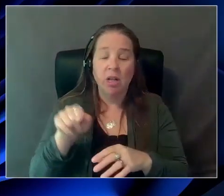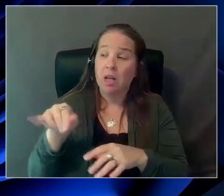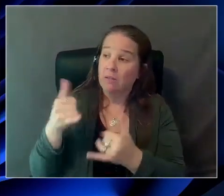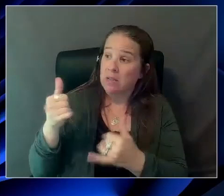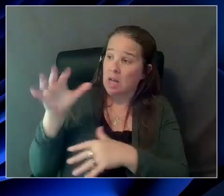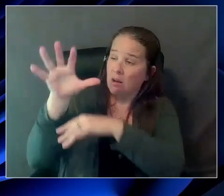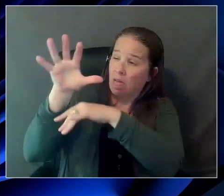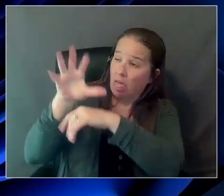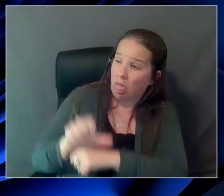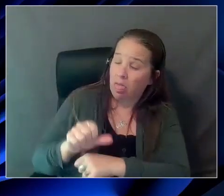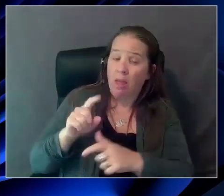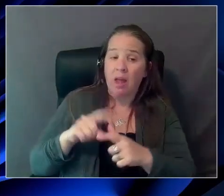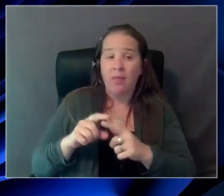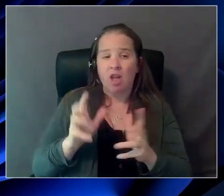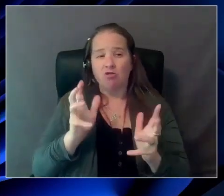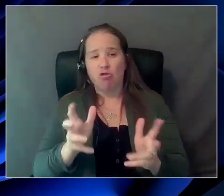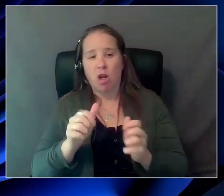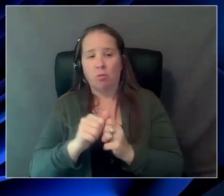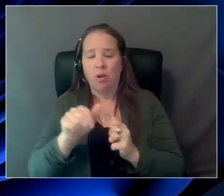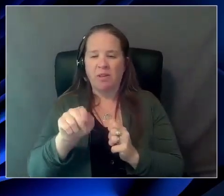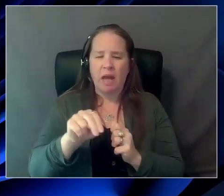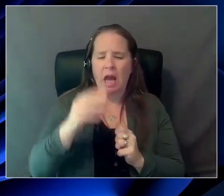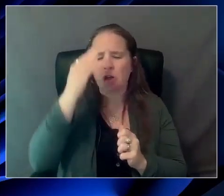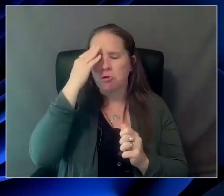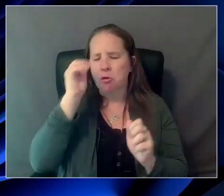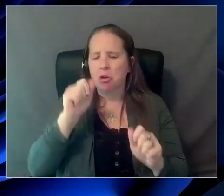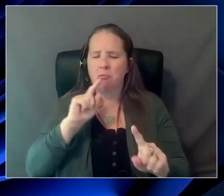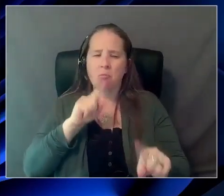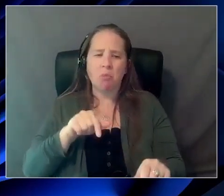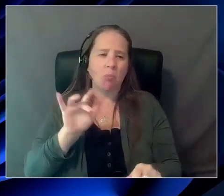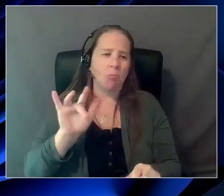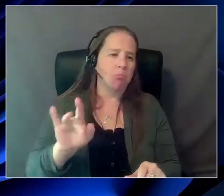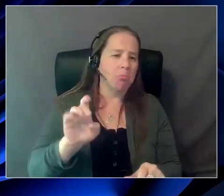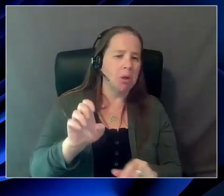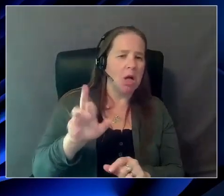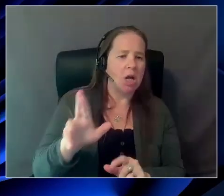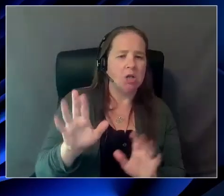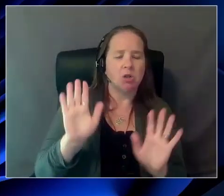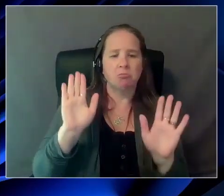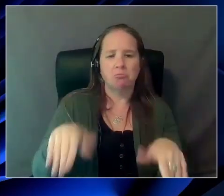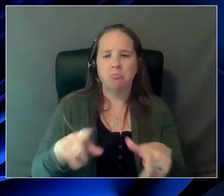today and you're chatting with Ann and you know you want to reply to something I can press enter and go